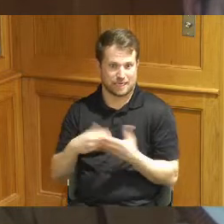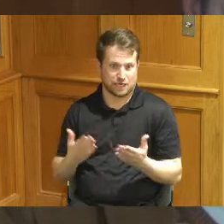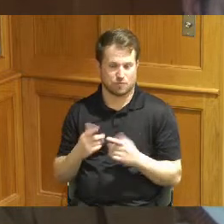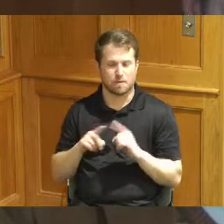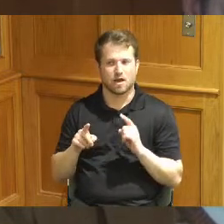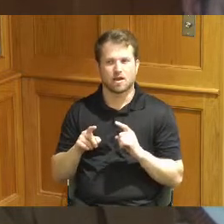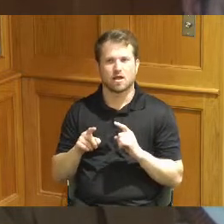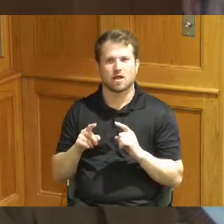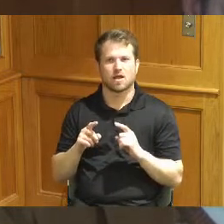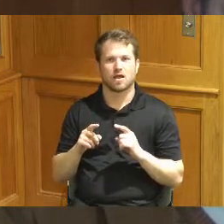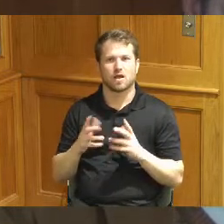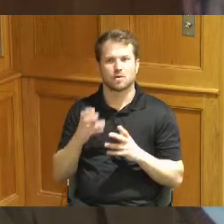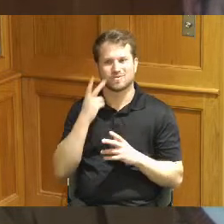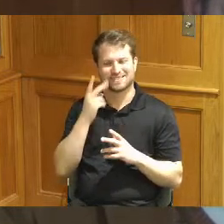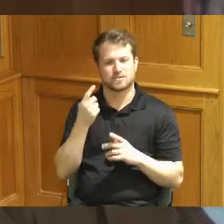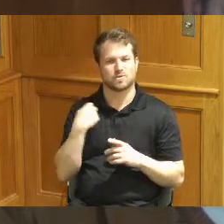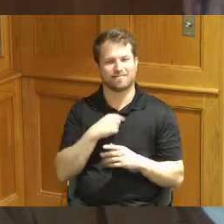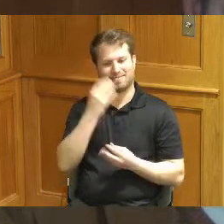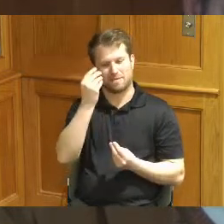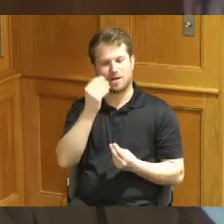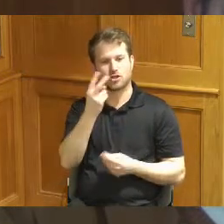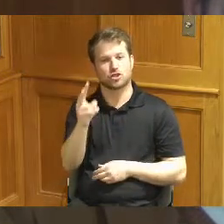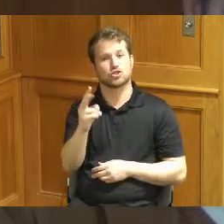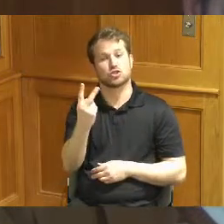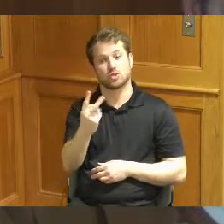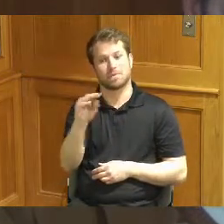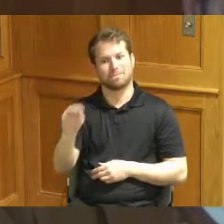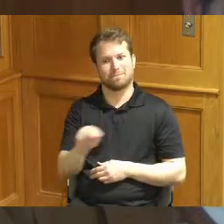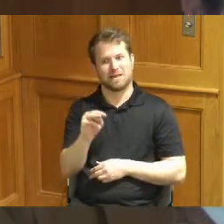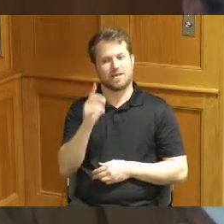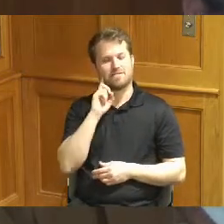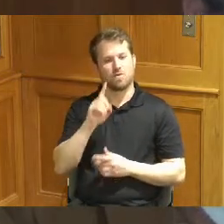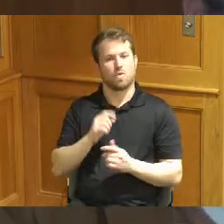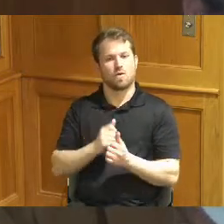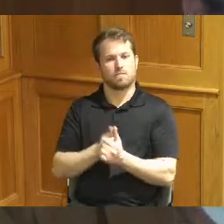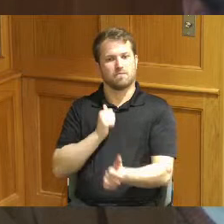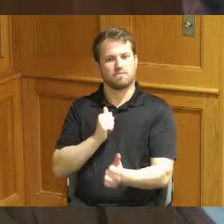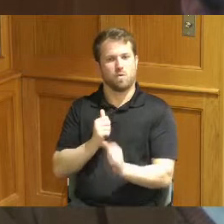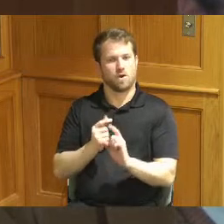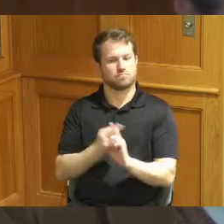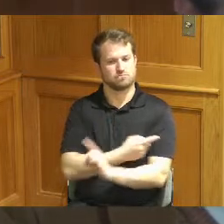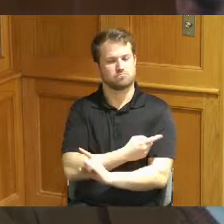we think about the allocation of the 2 million for preventing homelessness I do want to better